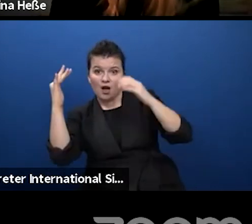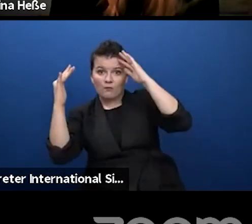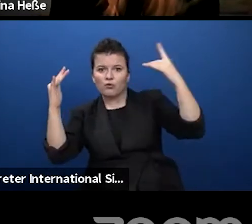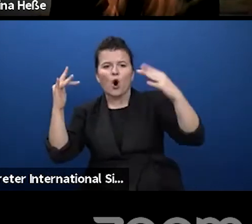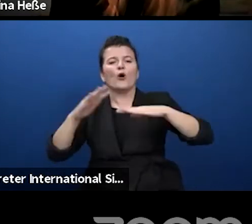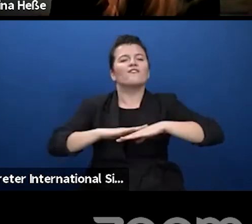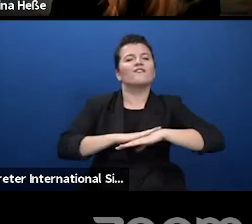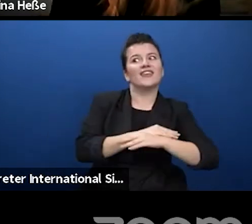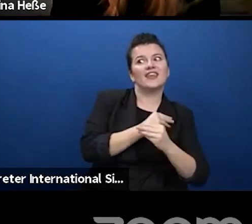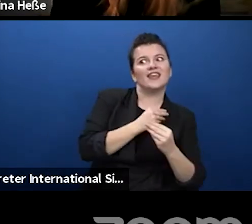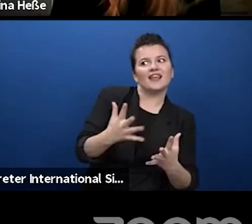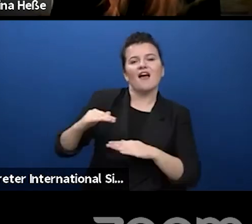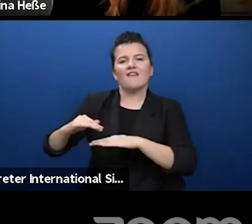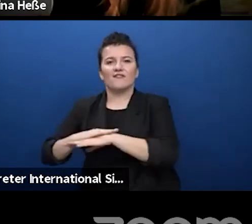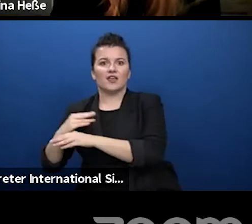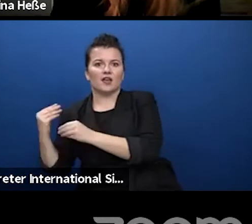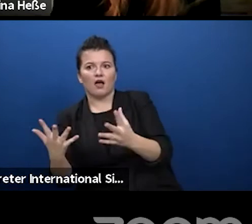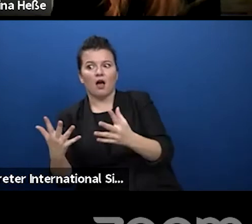know. I'm always like you know for me my shows, I always say the audience should take their own